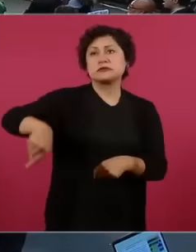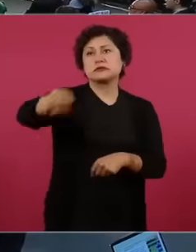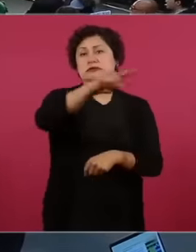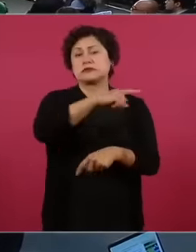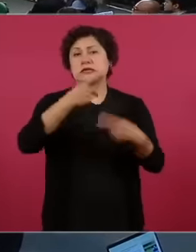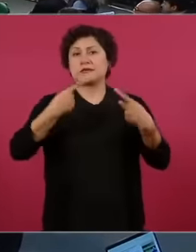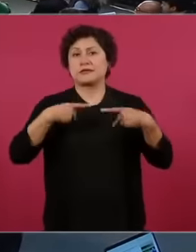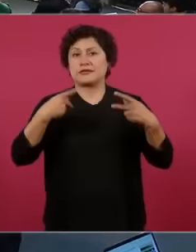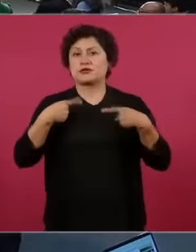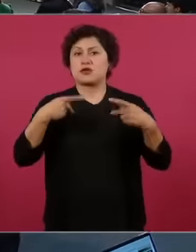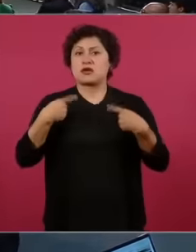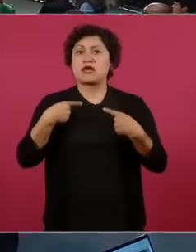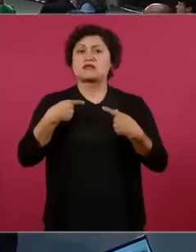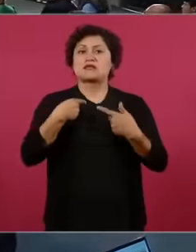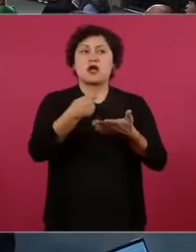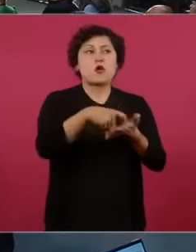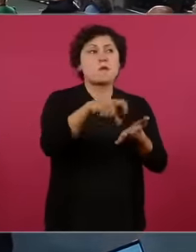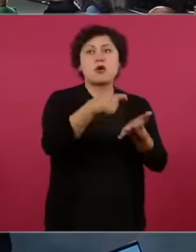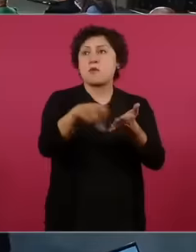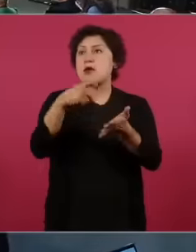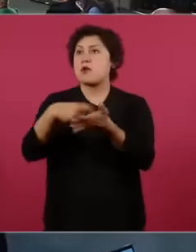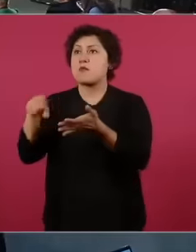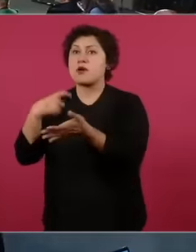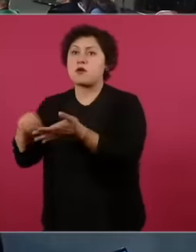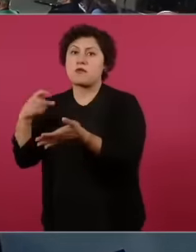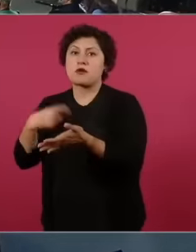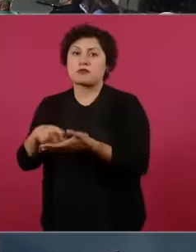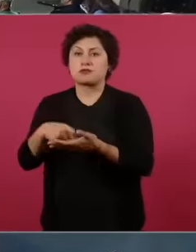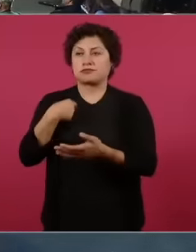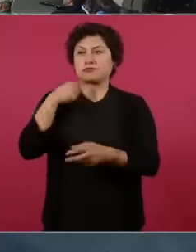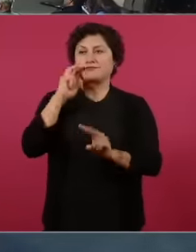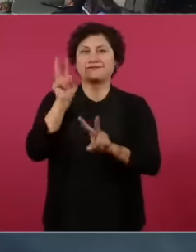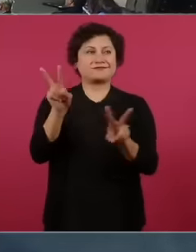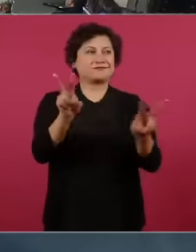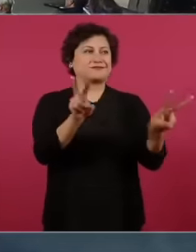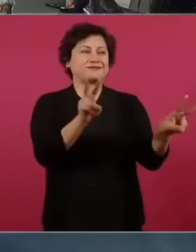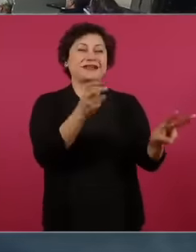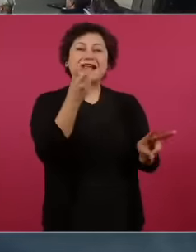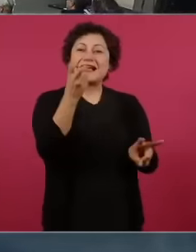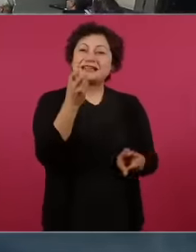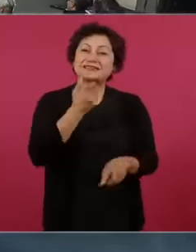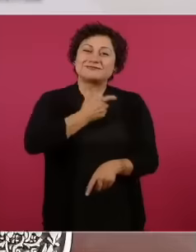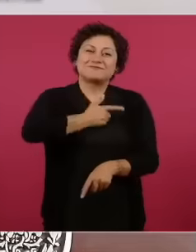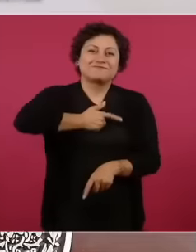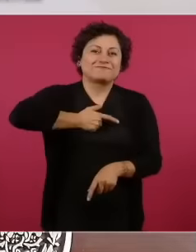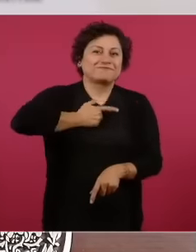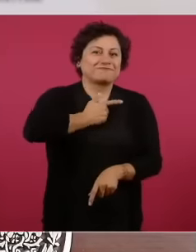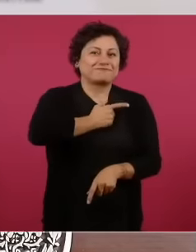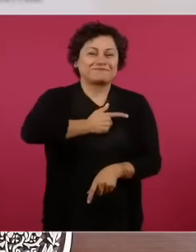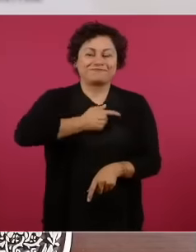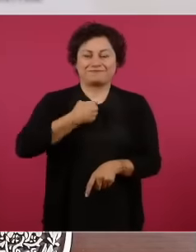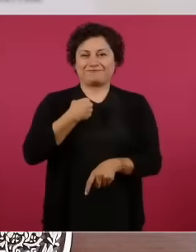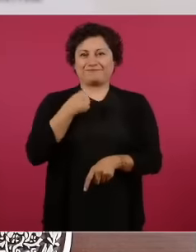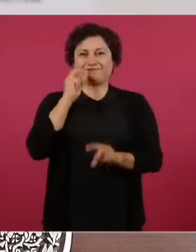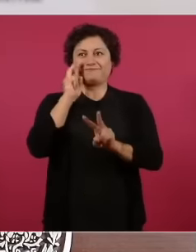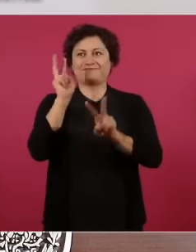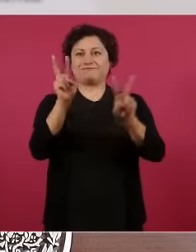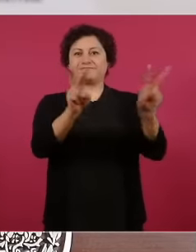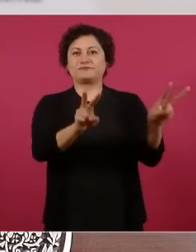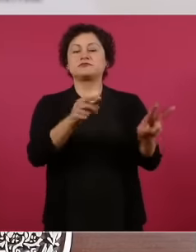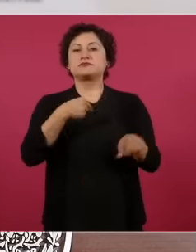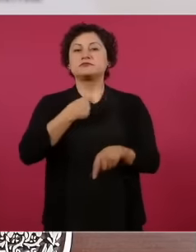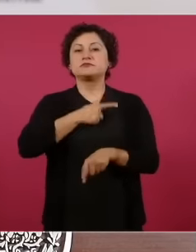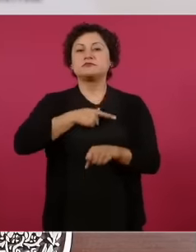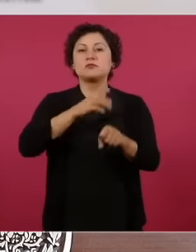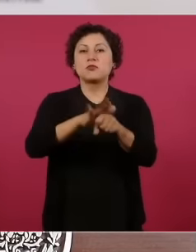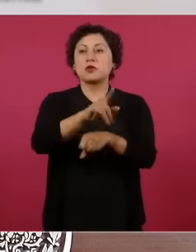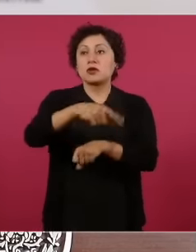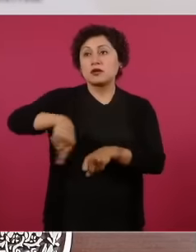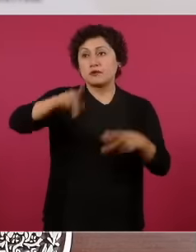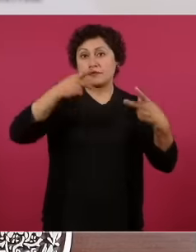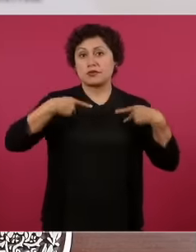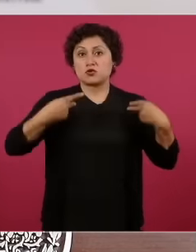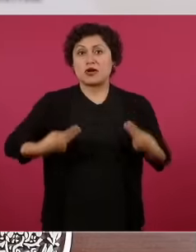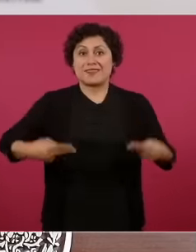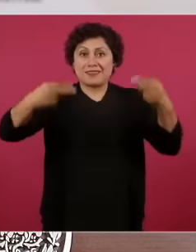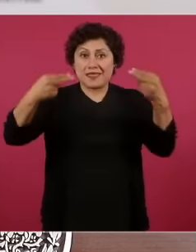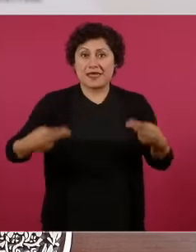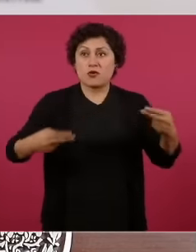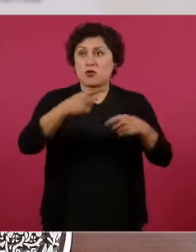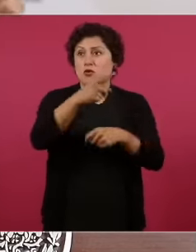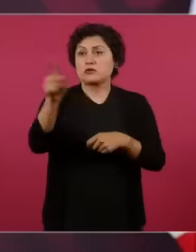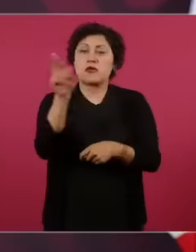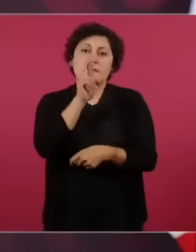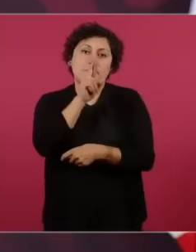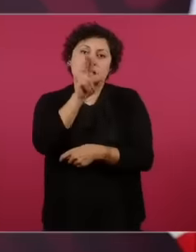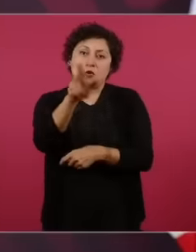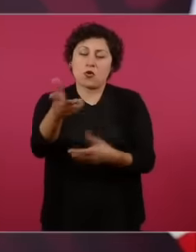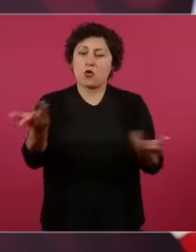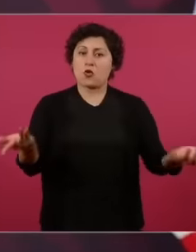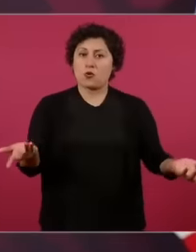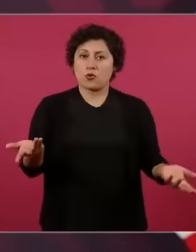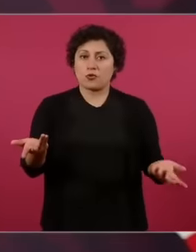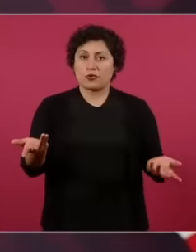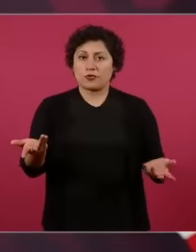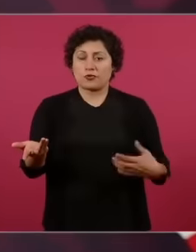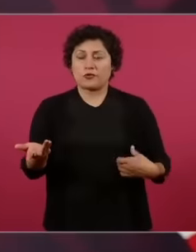shopping. It makes me very happy. That makes me very happy for them, for the merchants. Because many of them